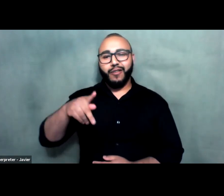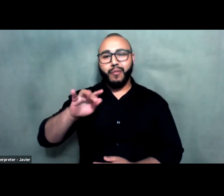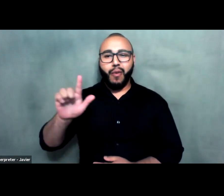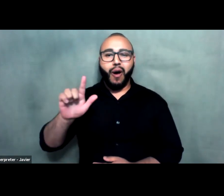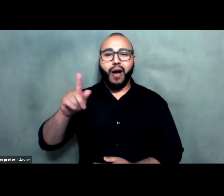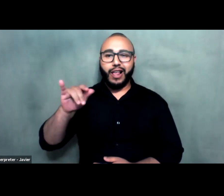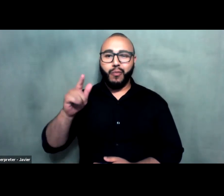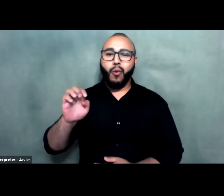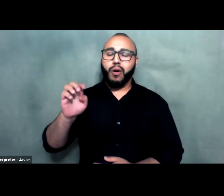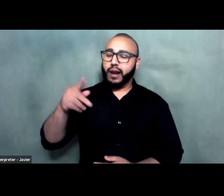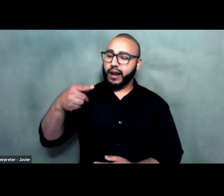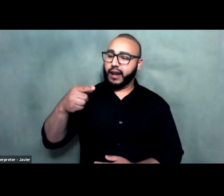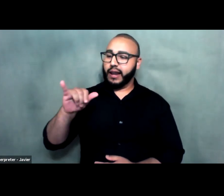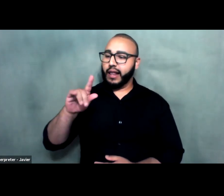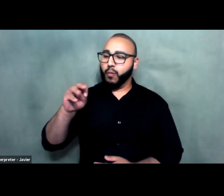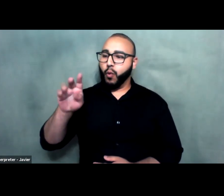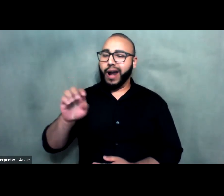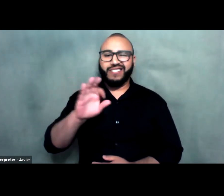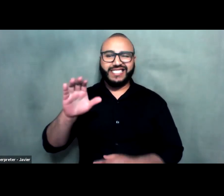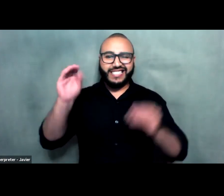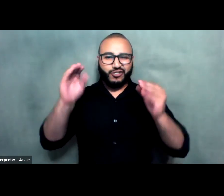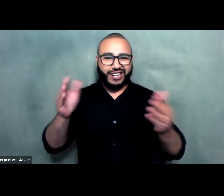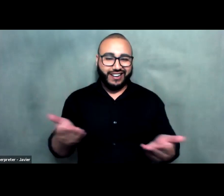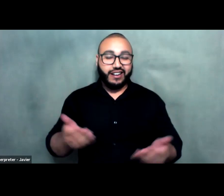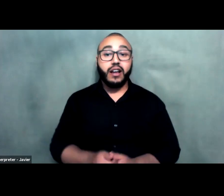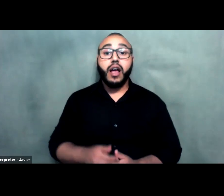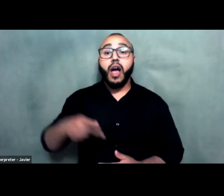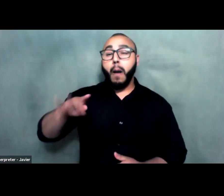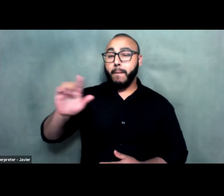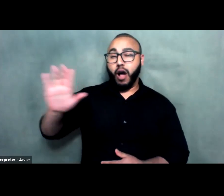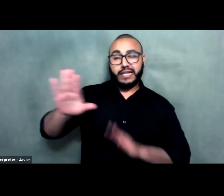here at Fresno City. And just a little bit about Paul before I go ahead and go into the